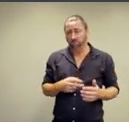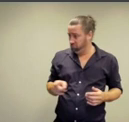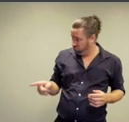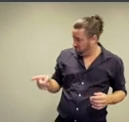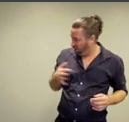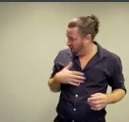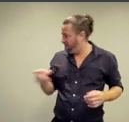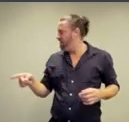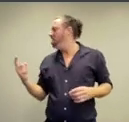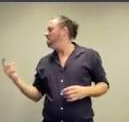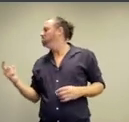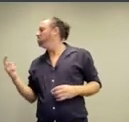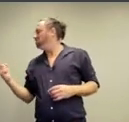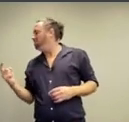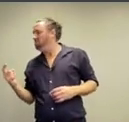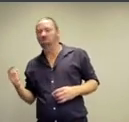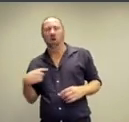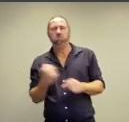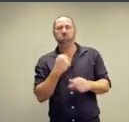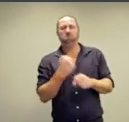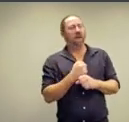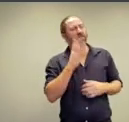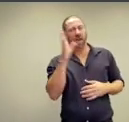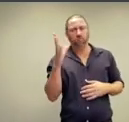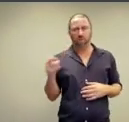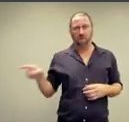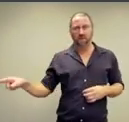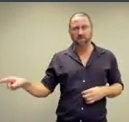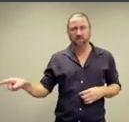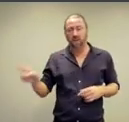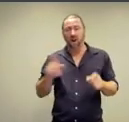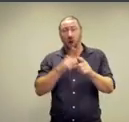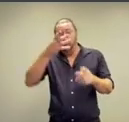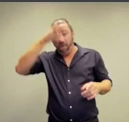just like the punks, they're making these rich visual sartorial languages which